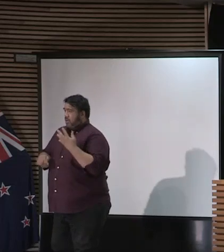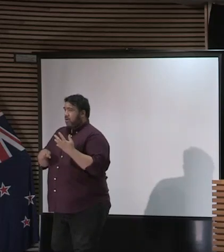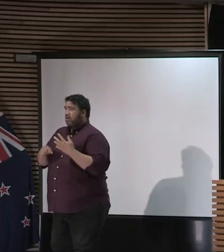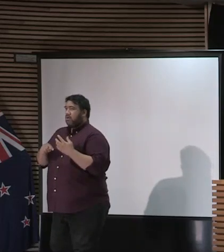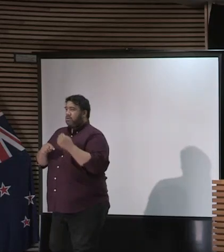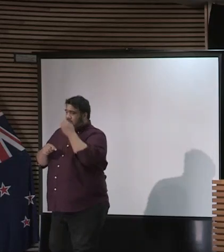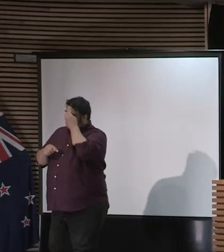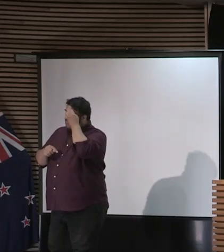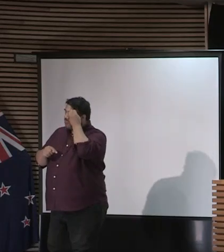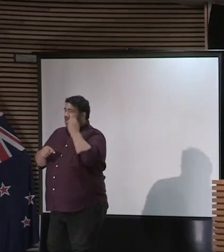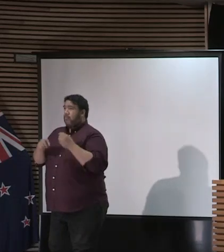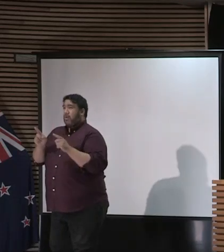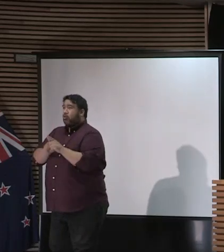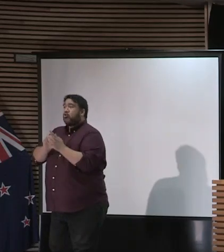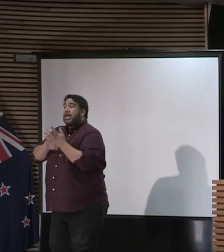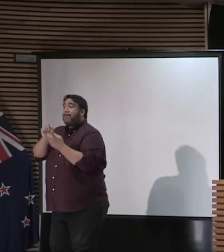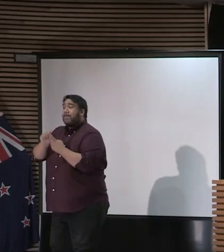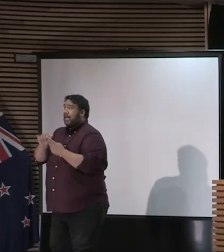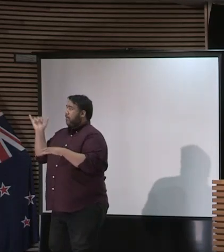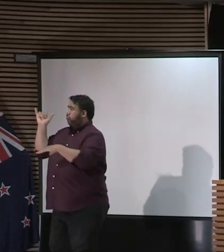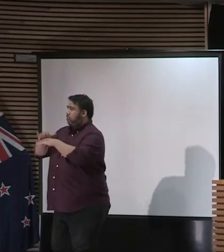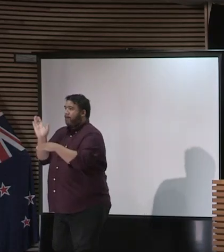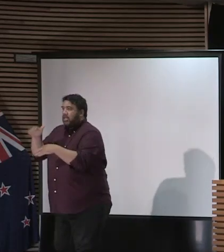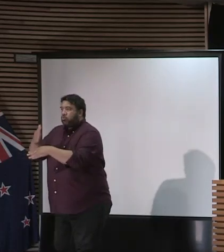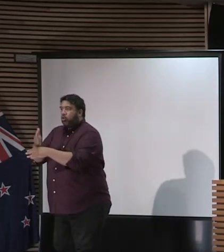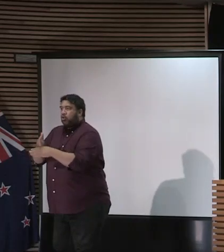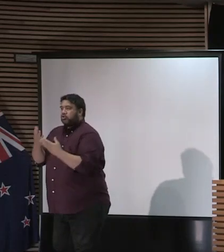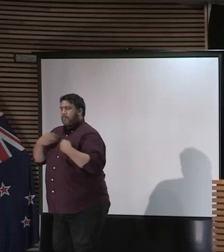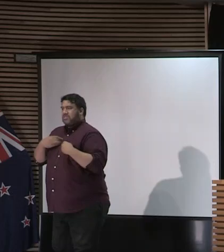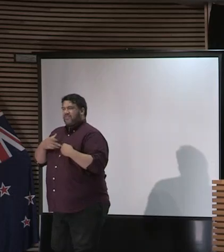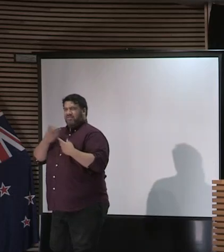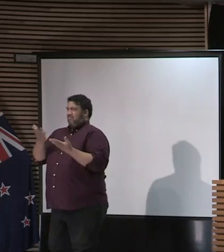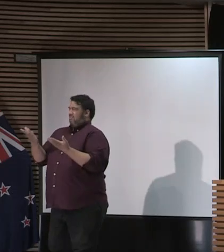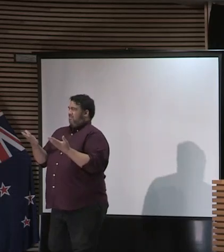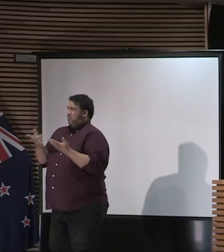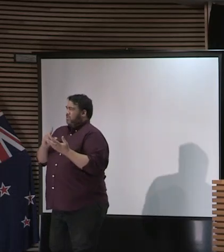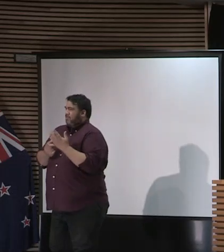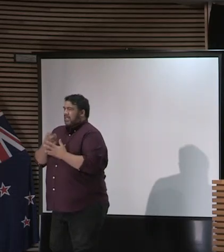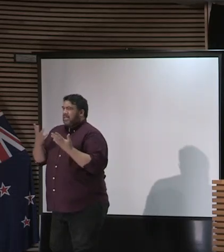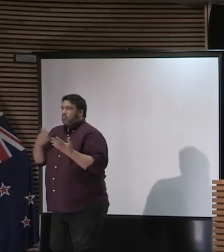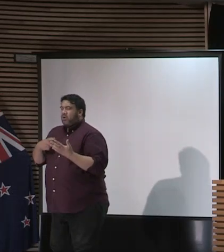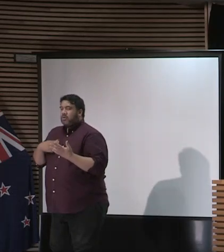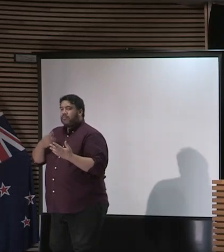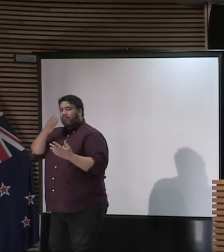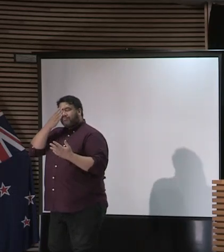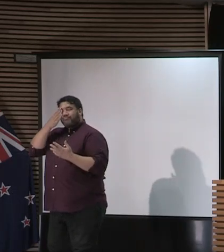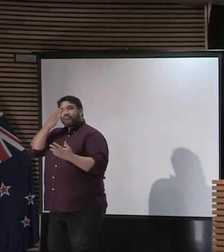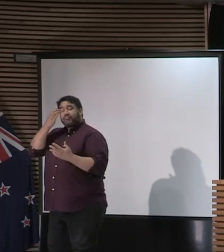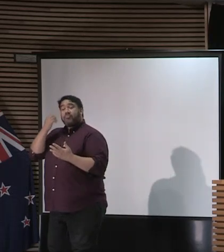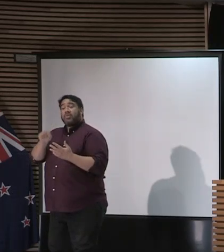why are we still - and all these restrictions under Level 3, especially with people like MPs and Ministers coming back to work. Can you explain to